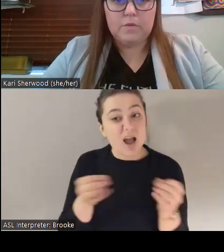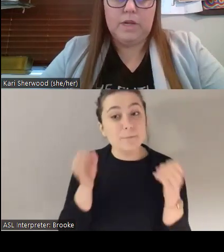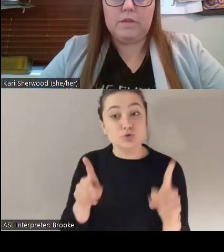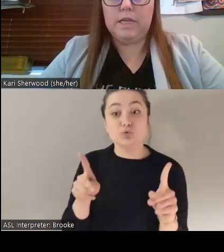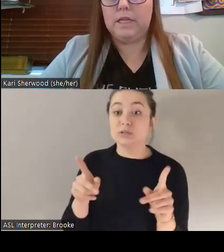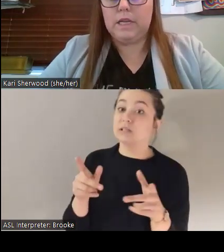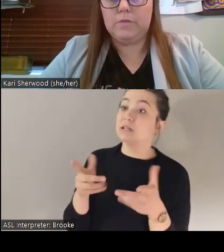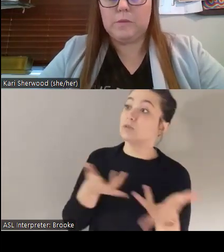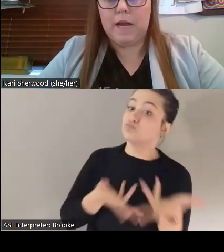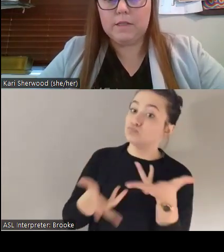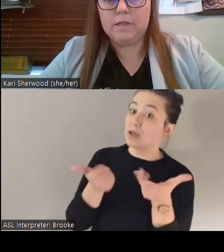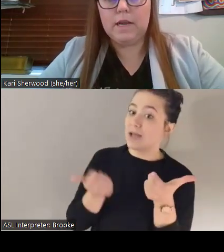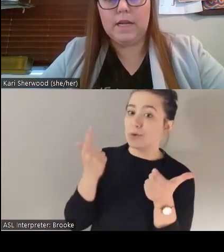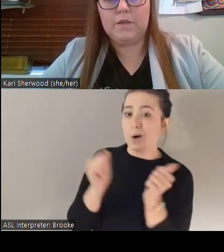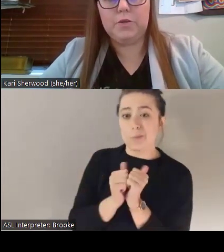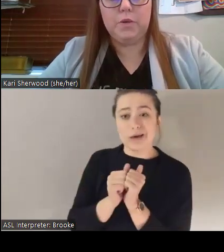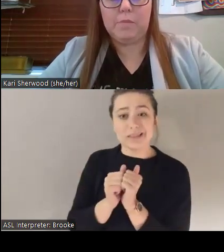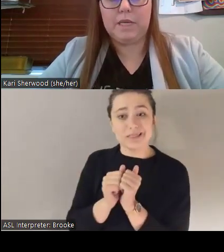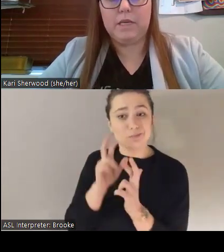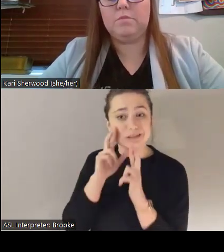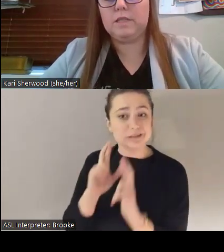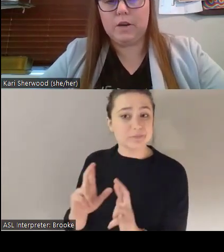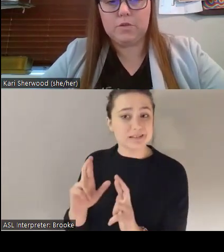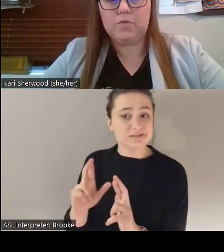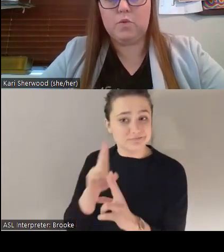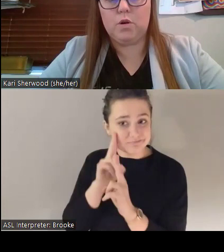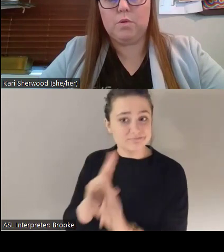with dignity and respect and to not be scared to form